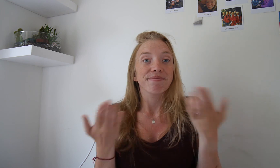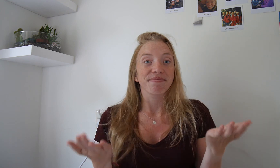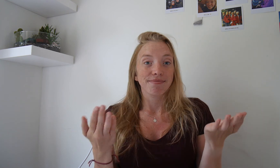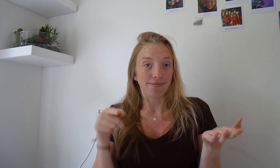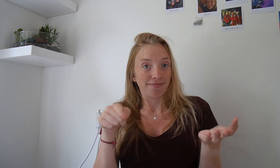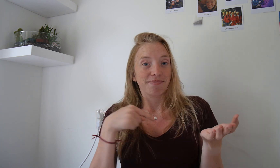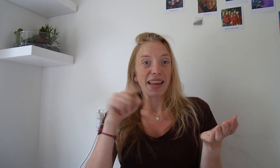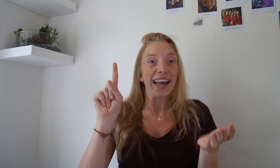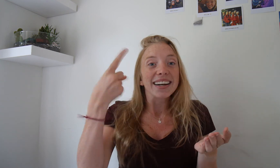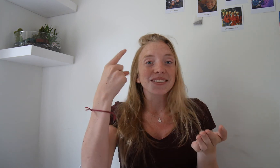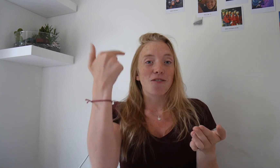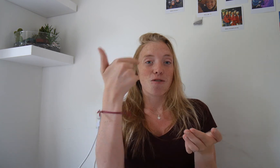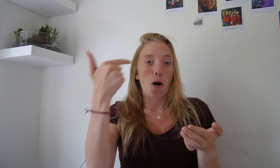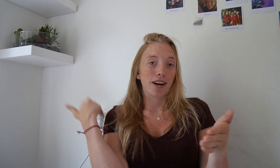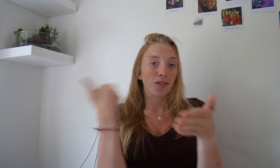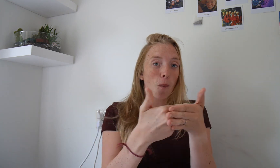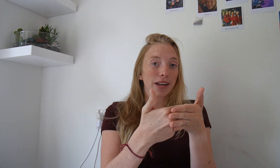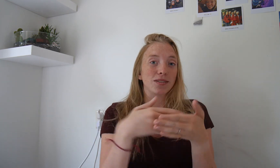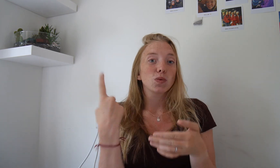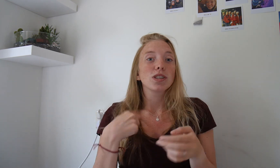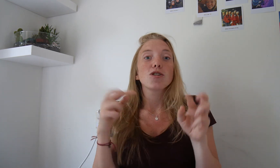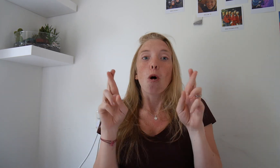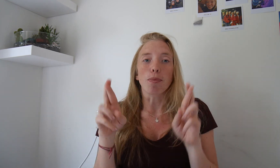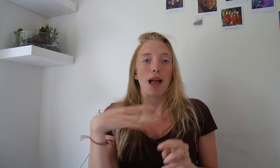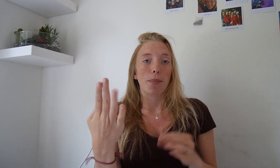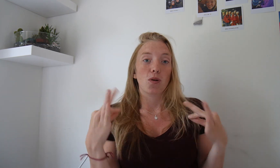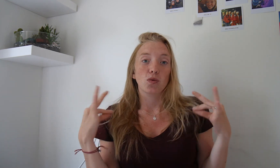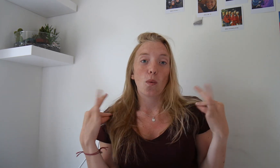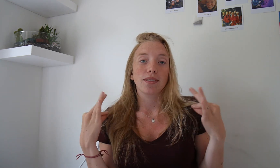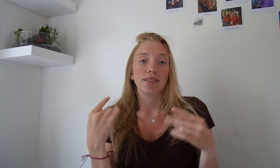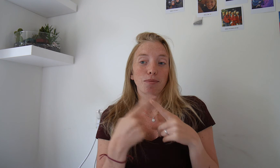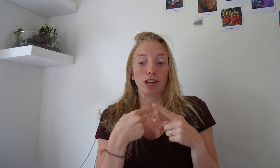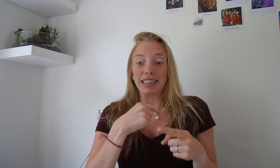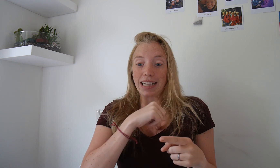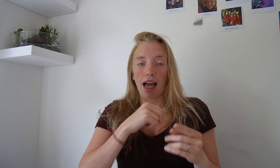Well! That was my first blog ever. I hope you enjoyed it!